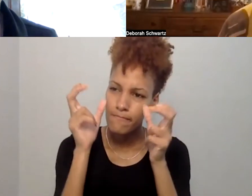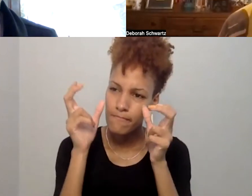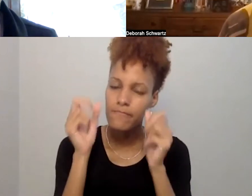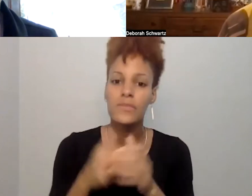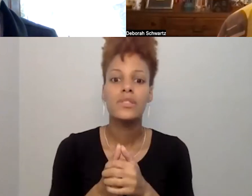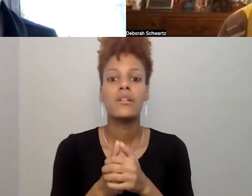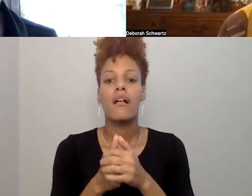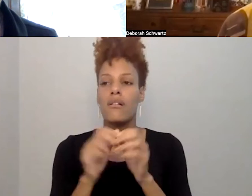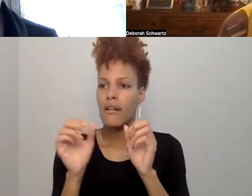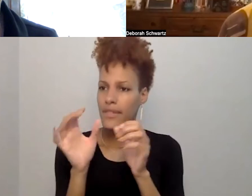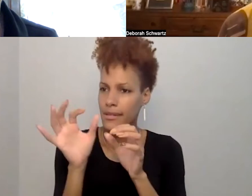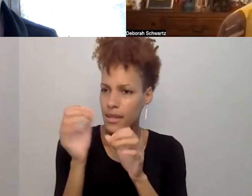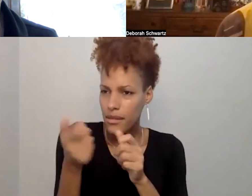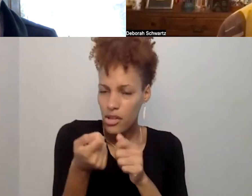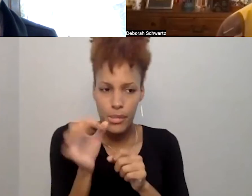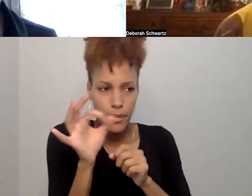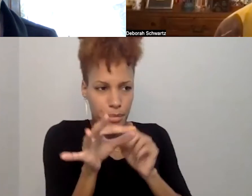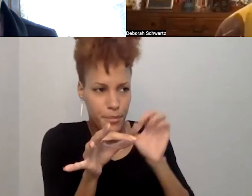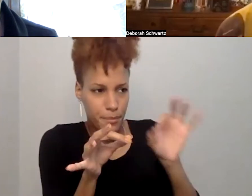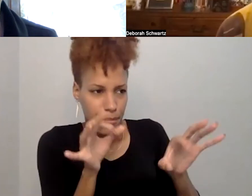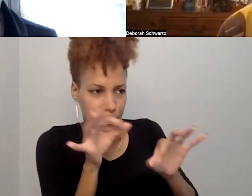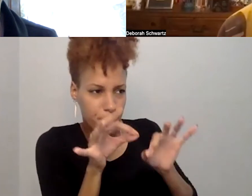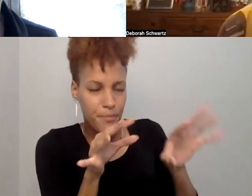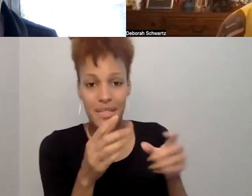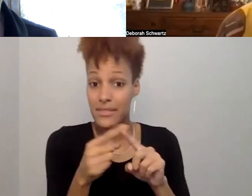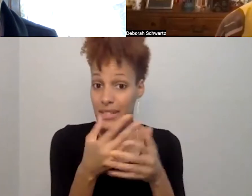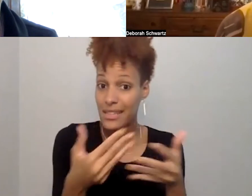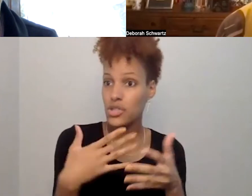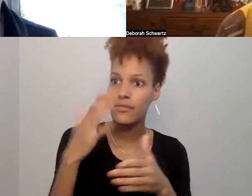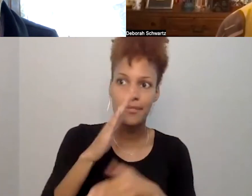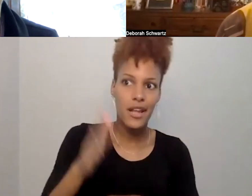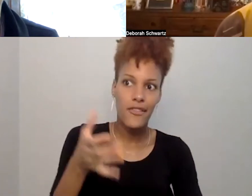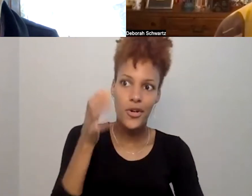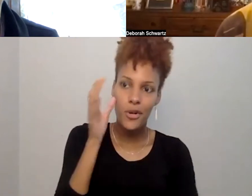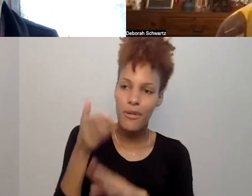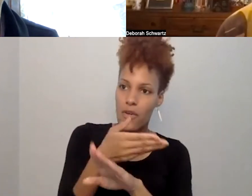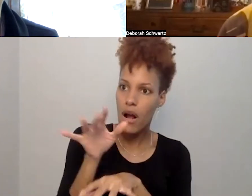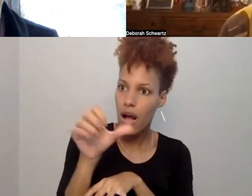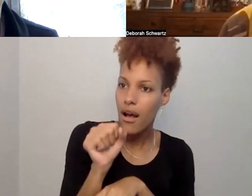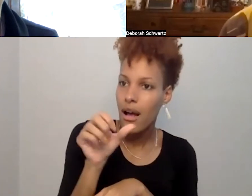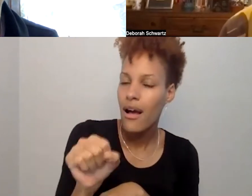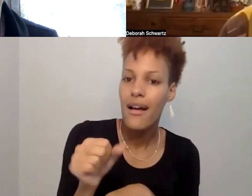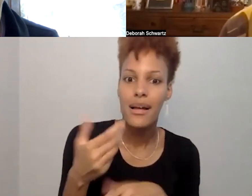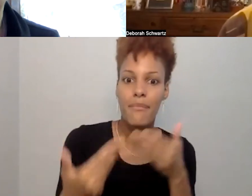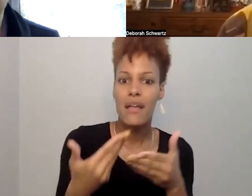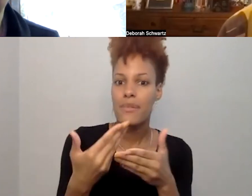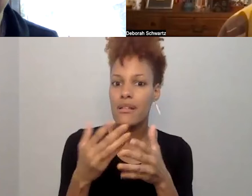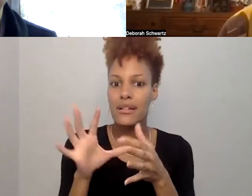of information that you had never heard before, and that potentially lead you to some new set